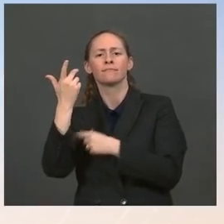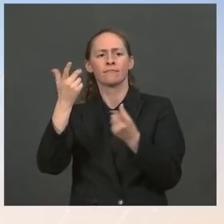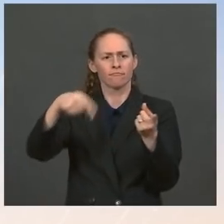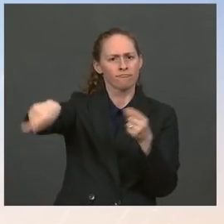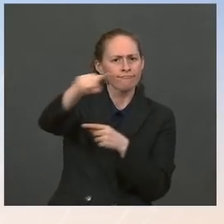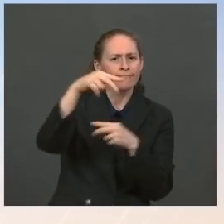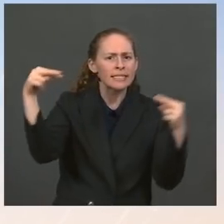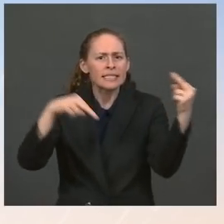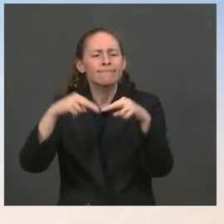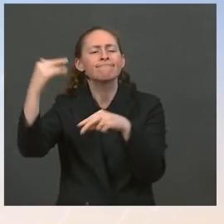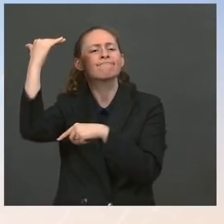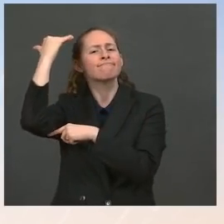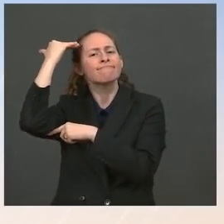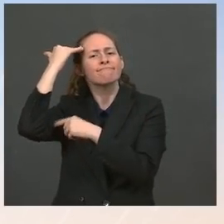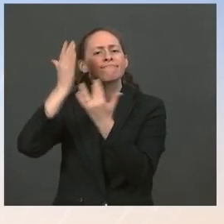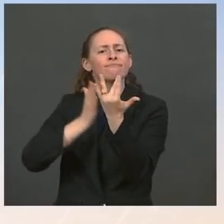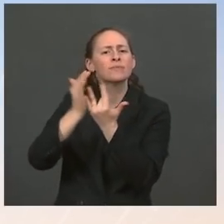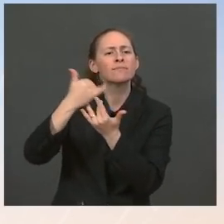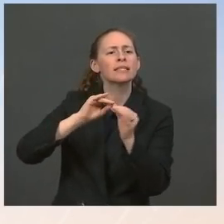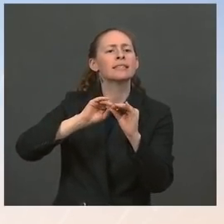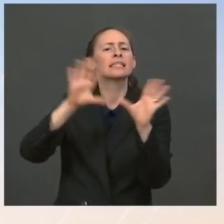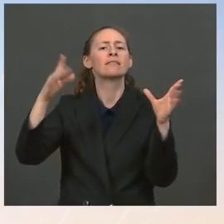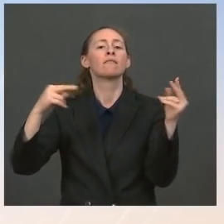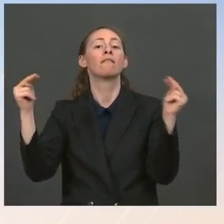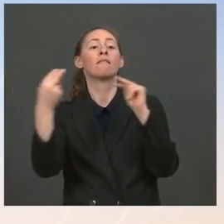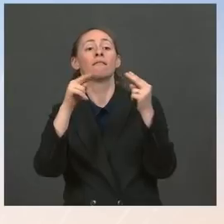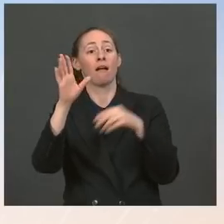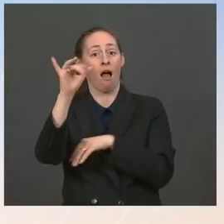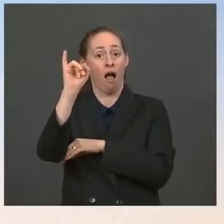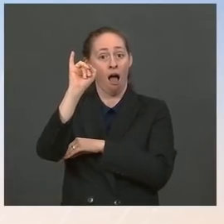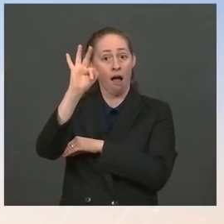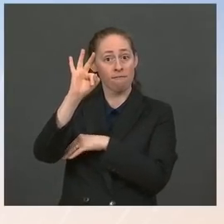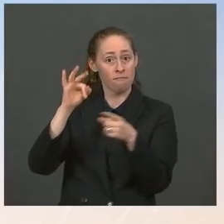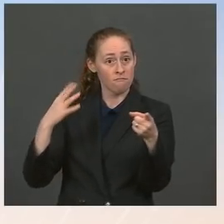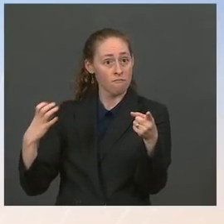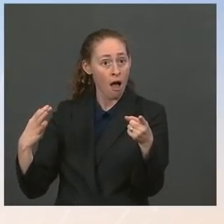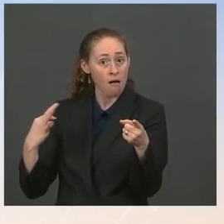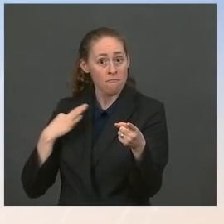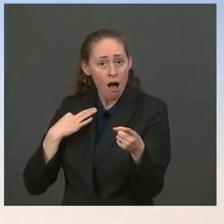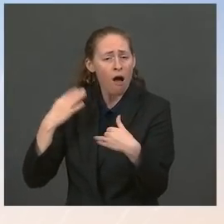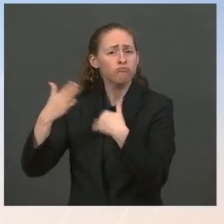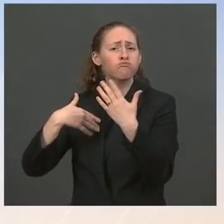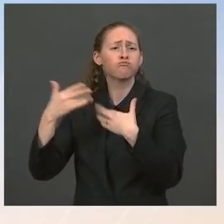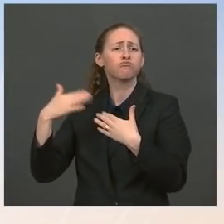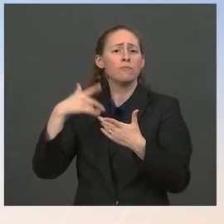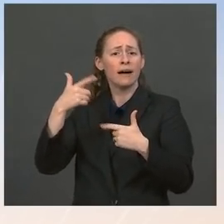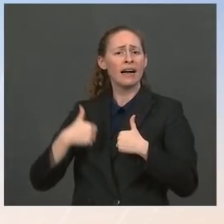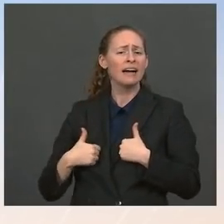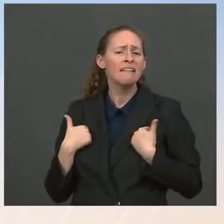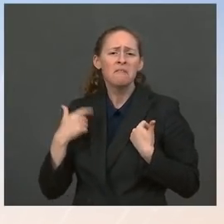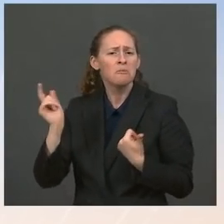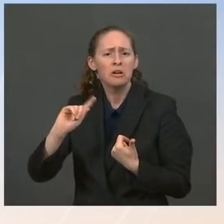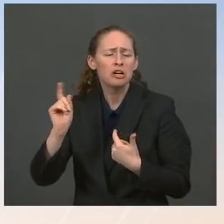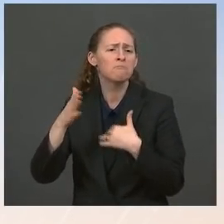whether you are a big city with full-time staff here in Washington, D.C., or a small, rural community trying to navigate that federal process.